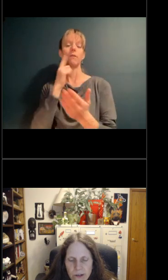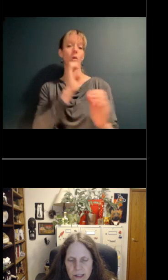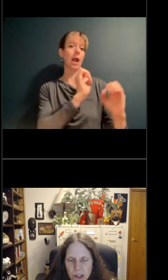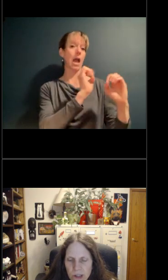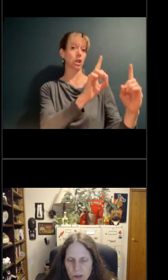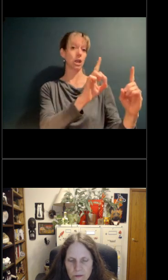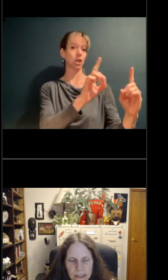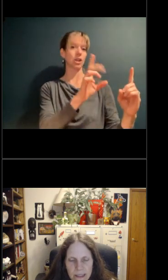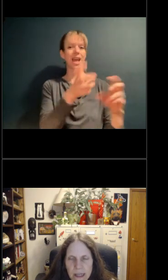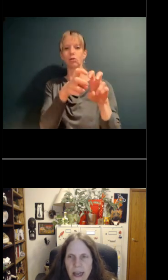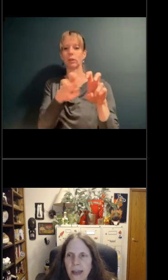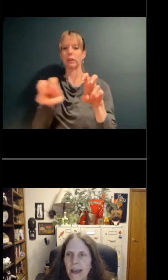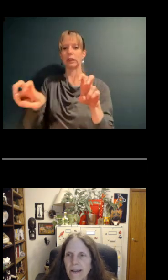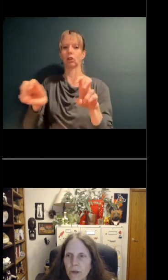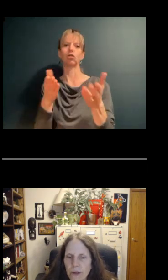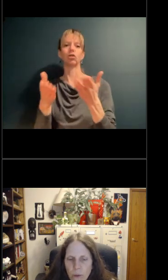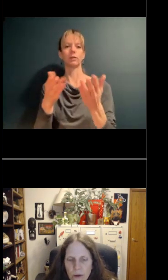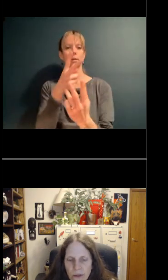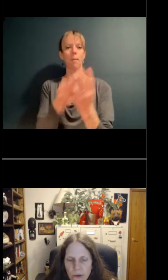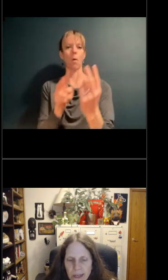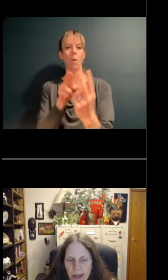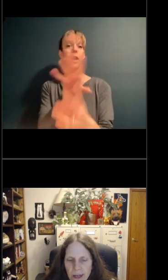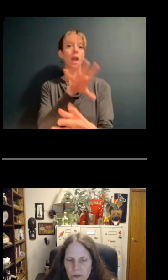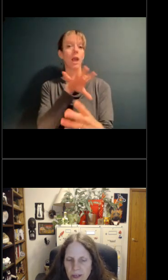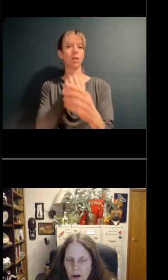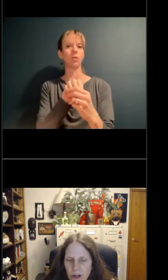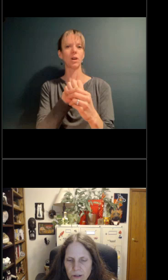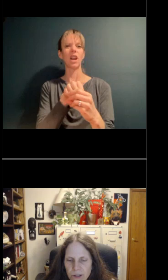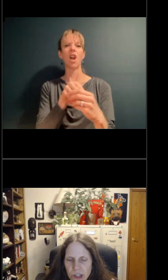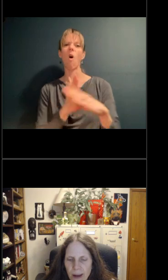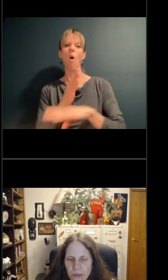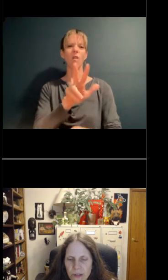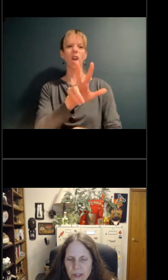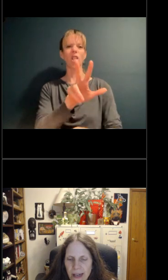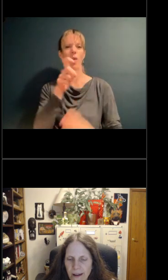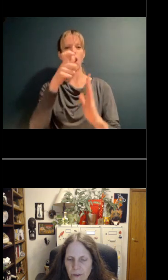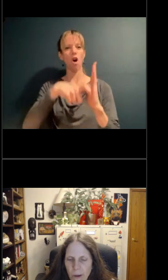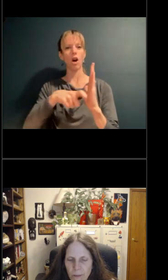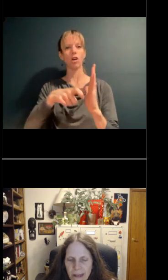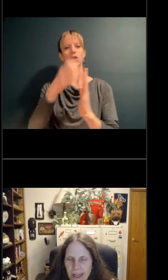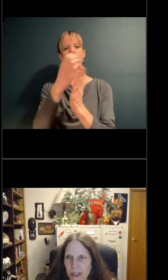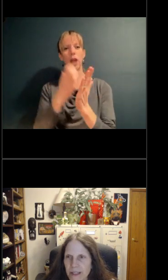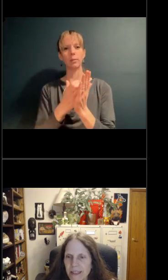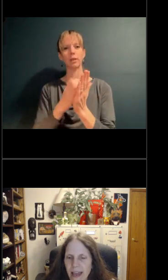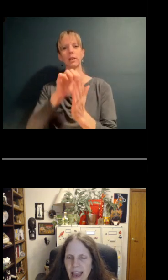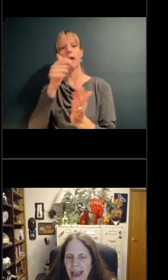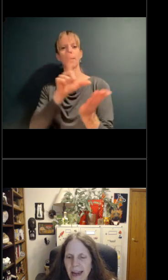and transition services, including more than 300 articles, chapters, and other publications.